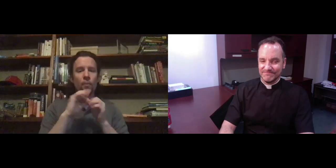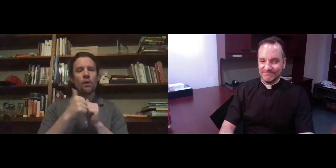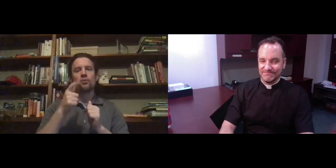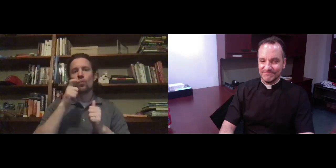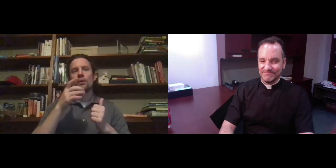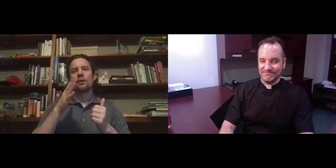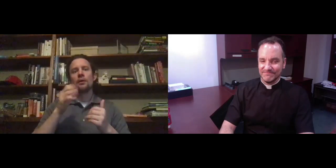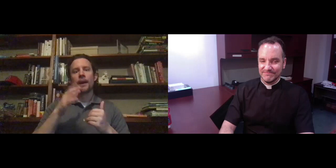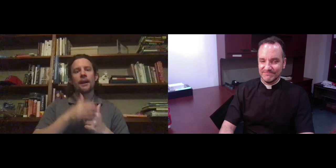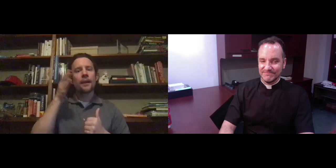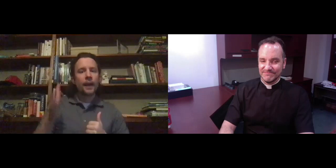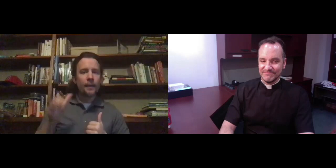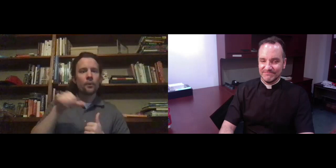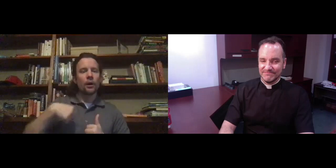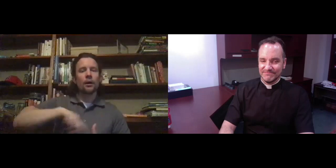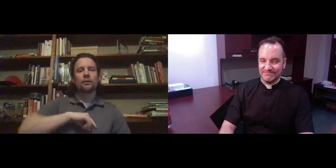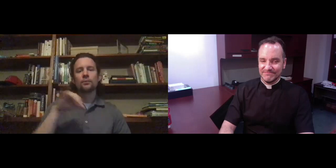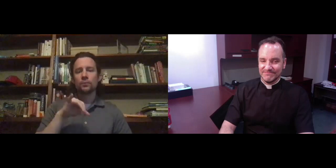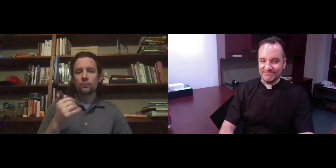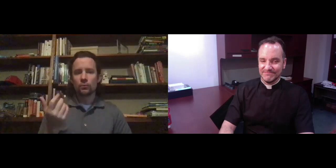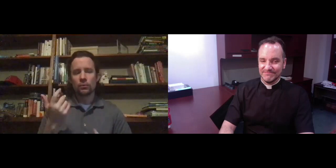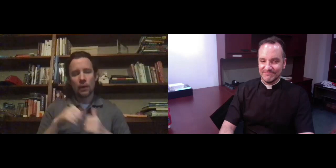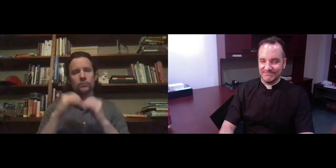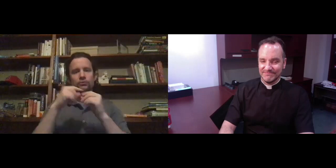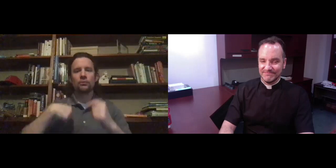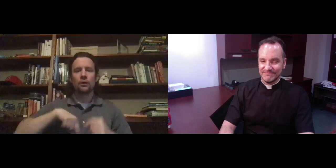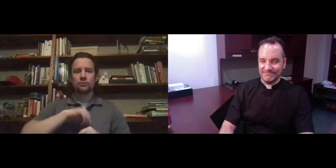grow you'll become more wise and you'll have more to share with other